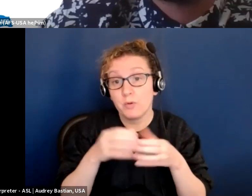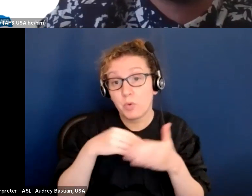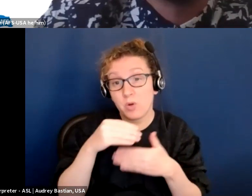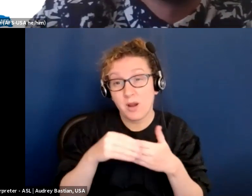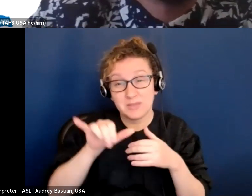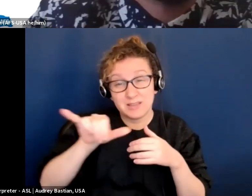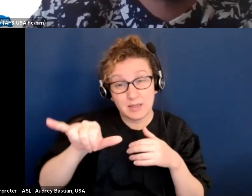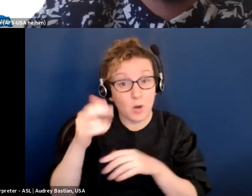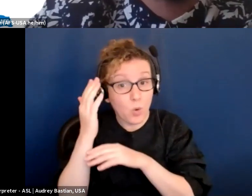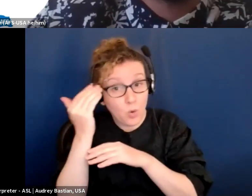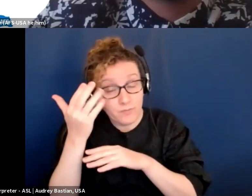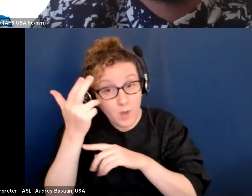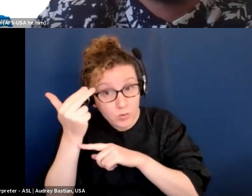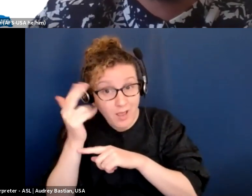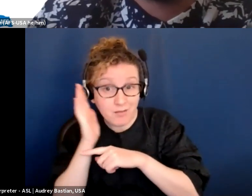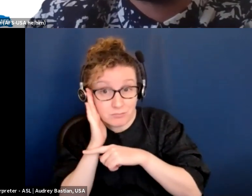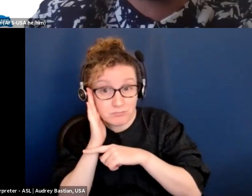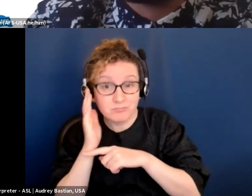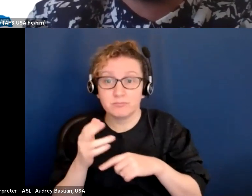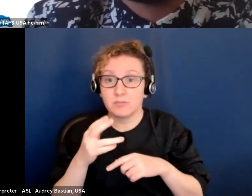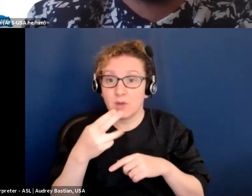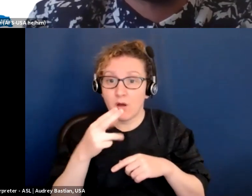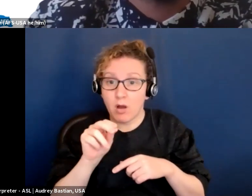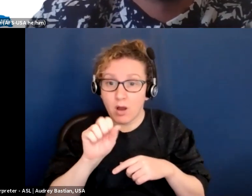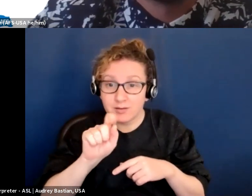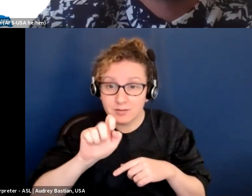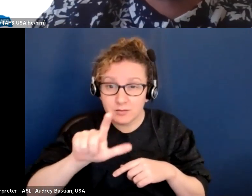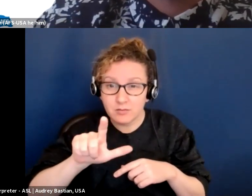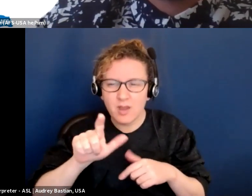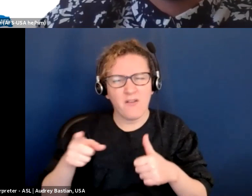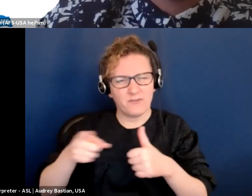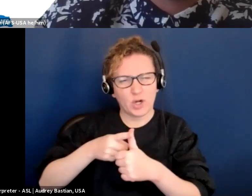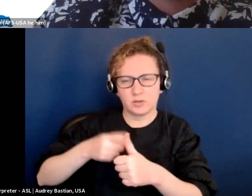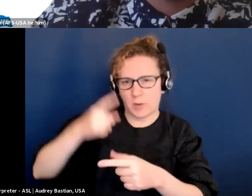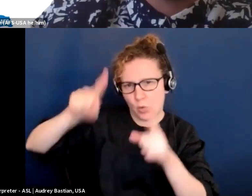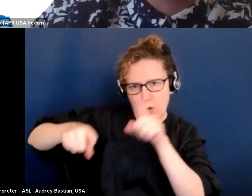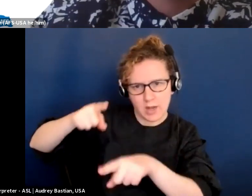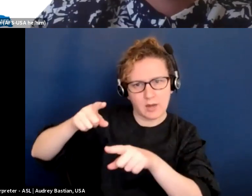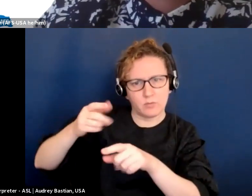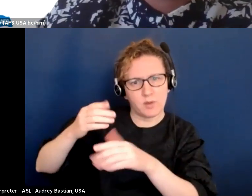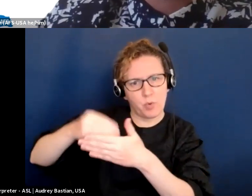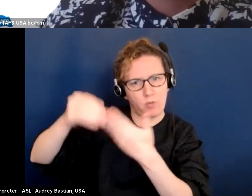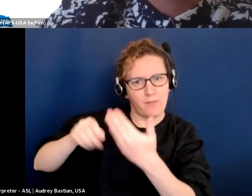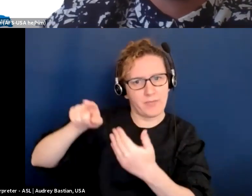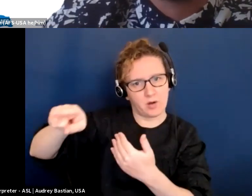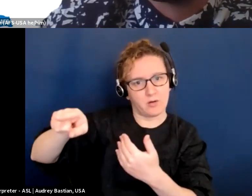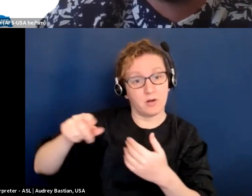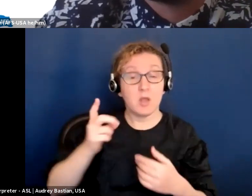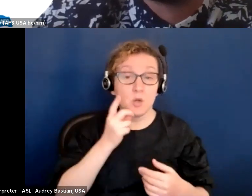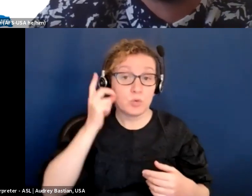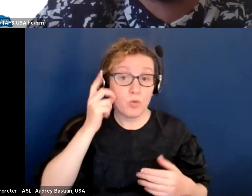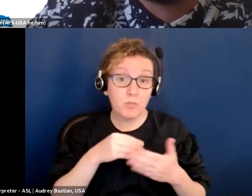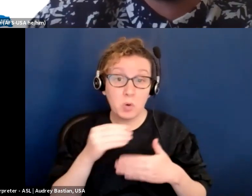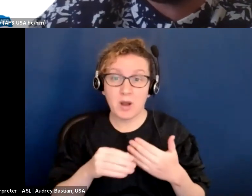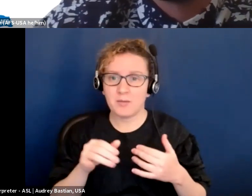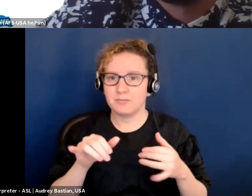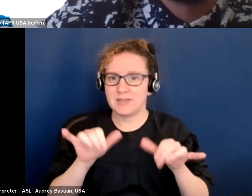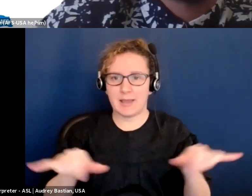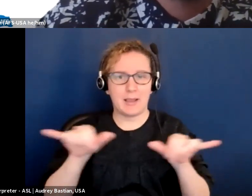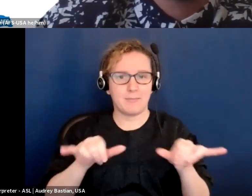else, it is coordinating with a partner ahead of time. Dorm programs are more ingrained.